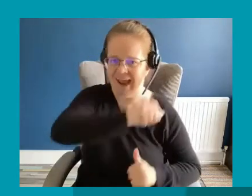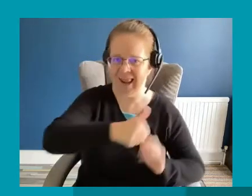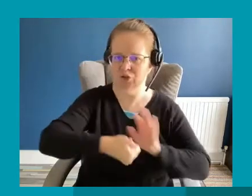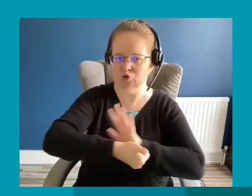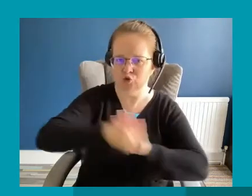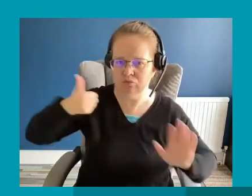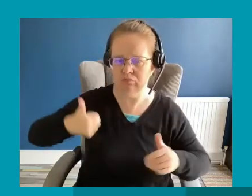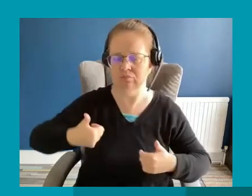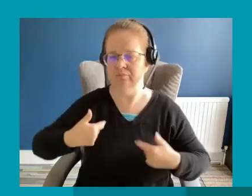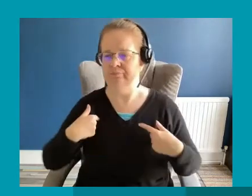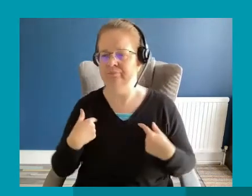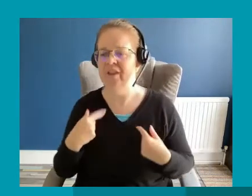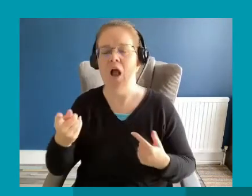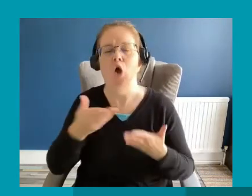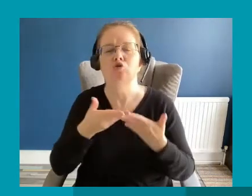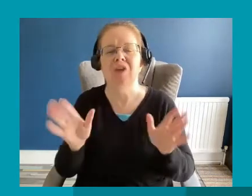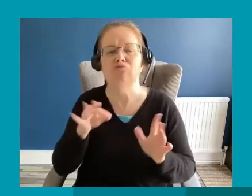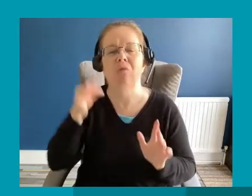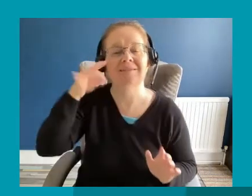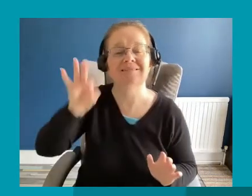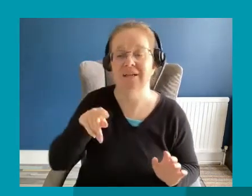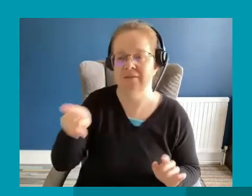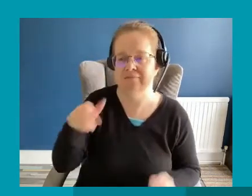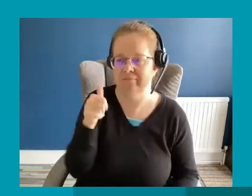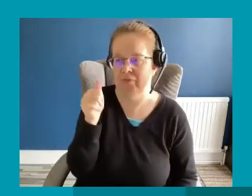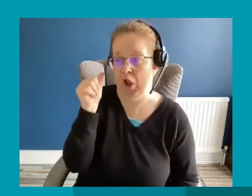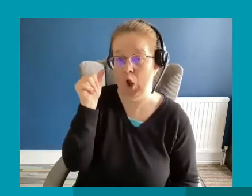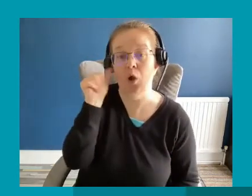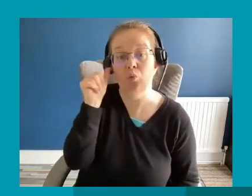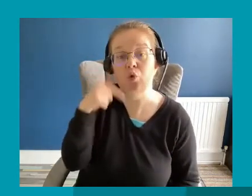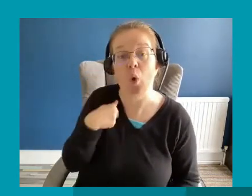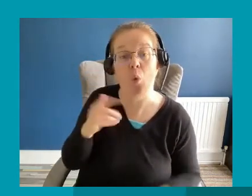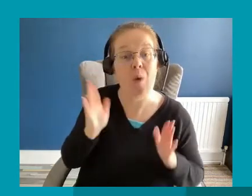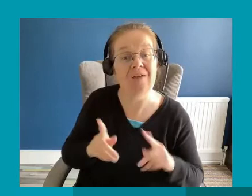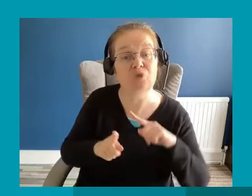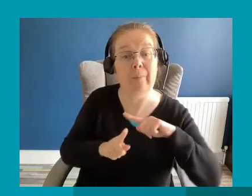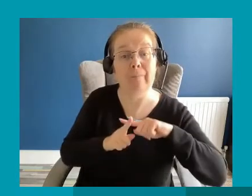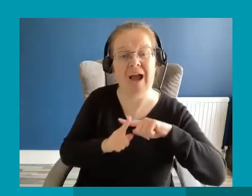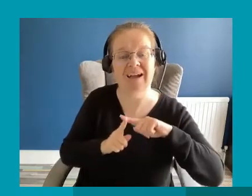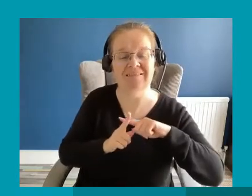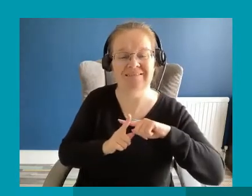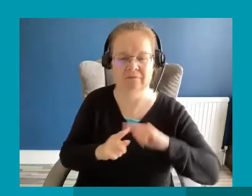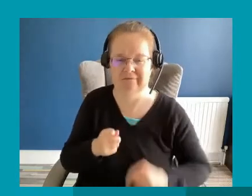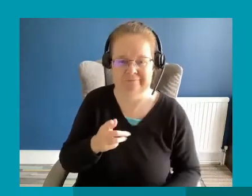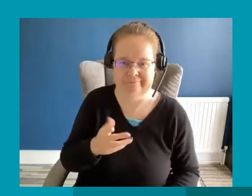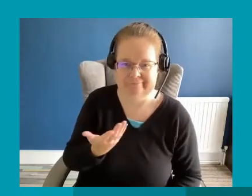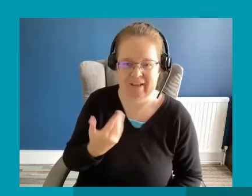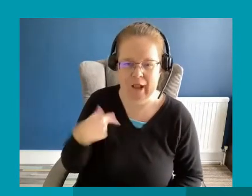we've got to stay positive, right? I'm not telling you here how to suck eggs, but it's really...